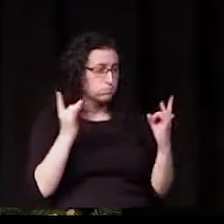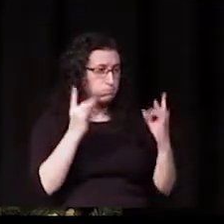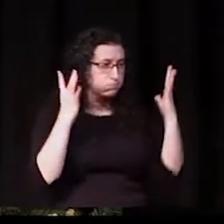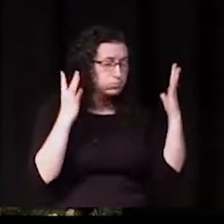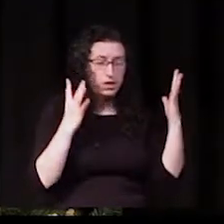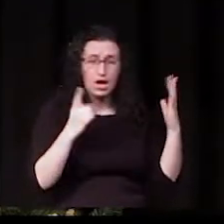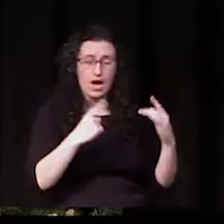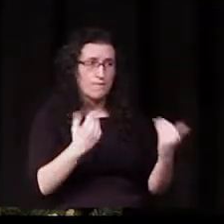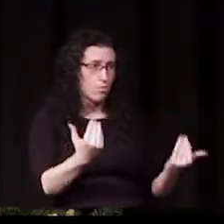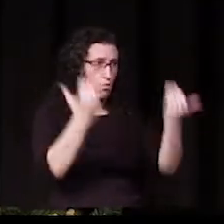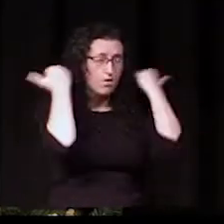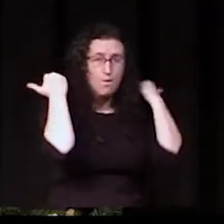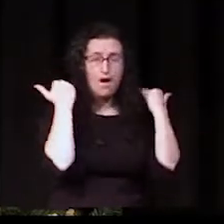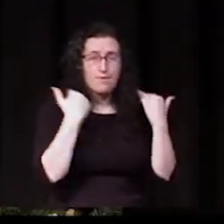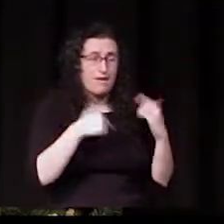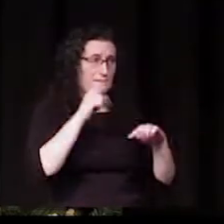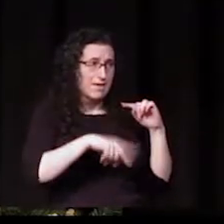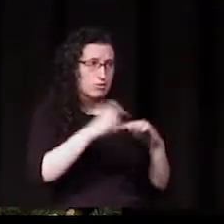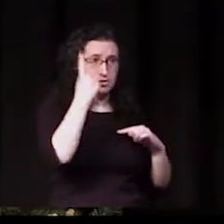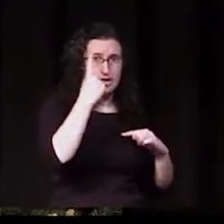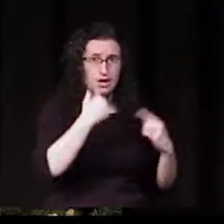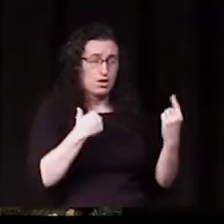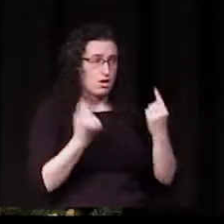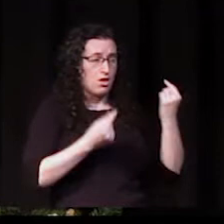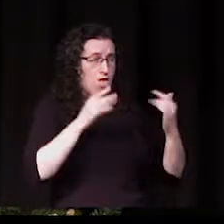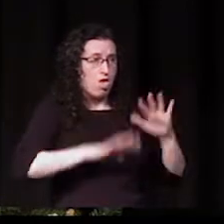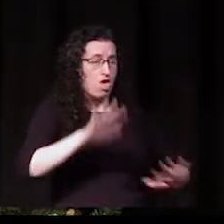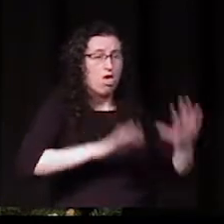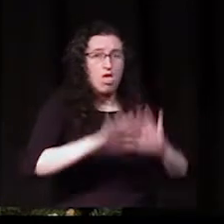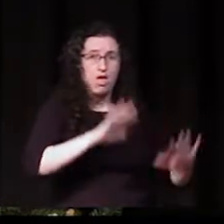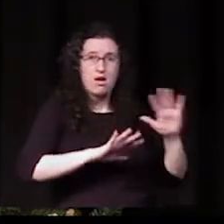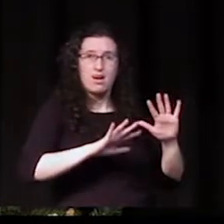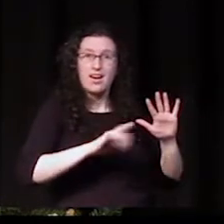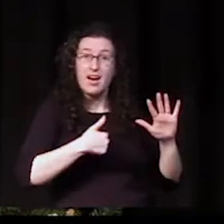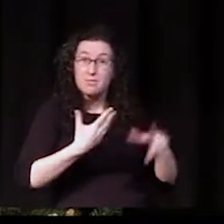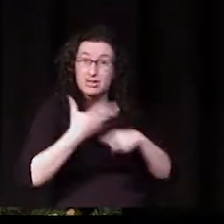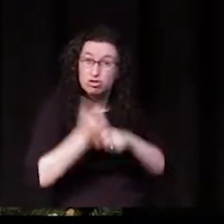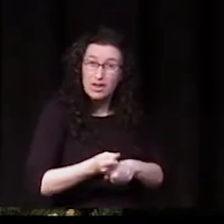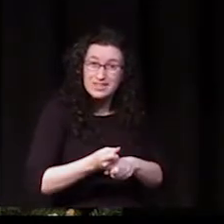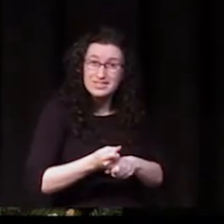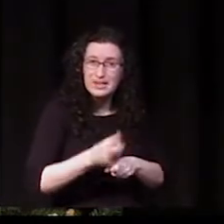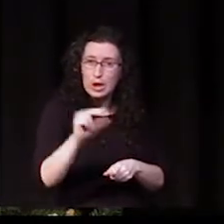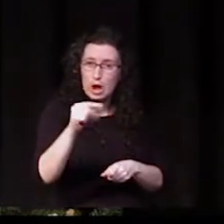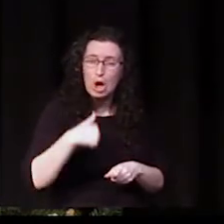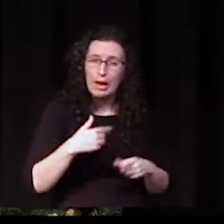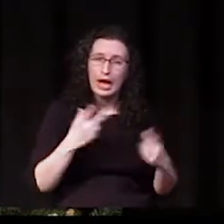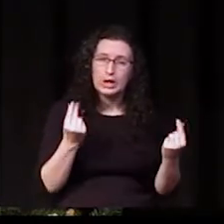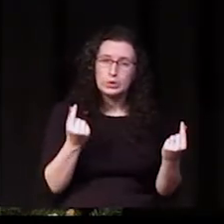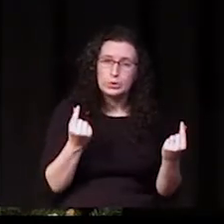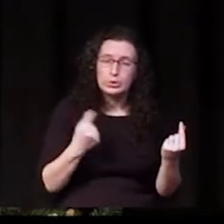and more than I can understand, I have a tendency to respond not in trust, but with anxiety and worry,